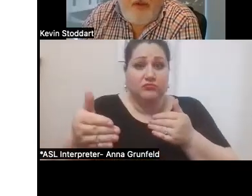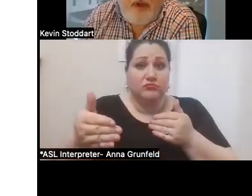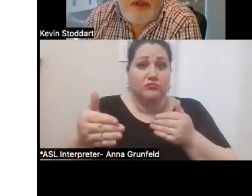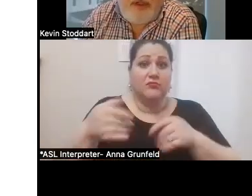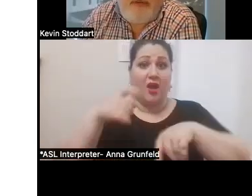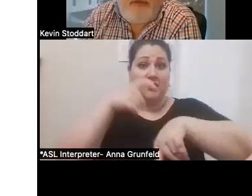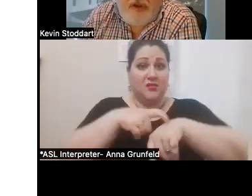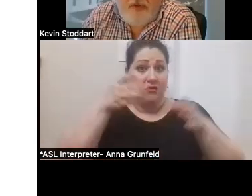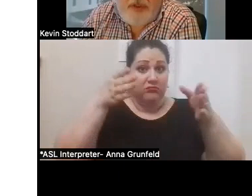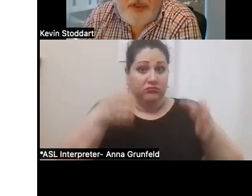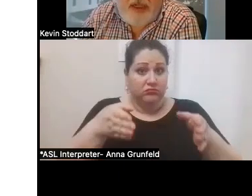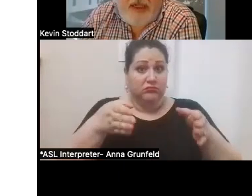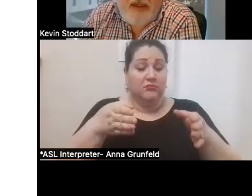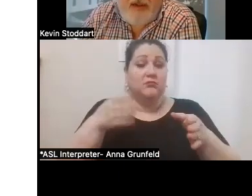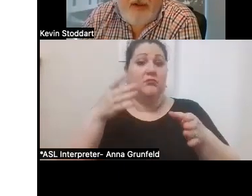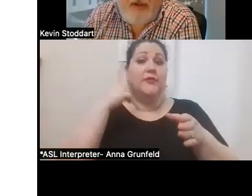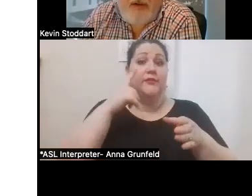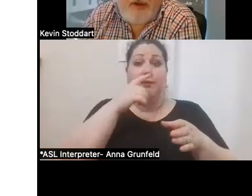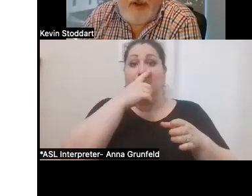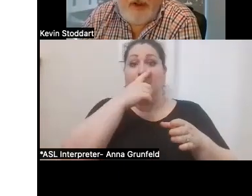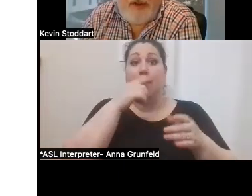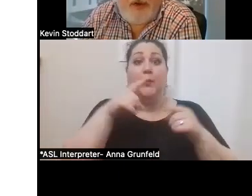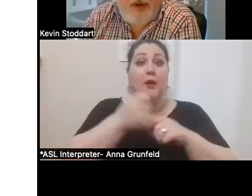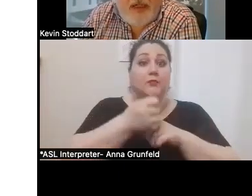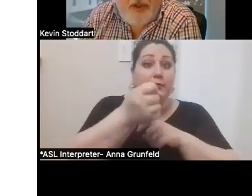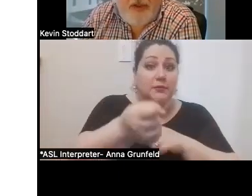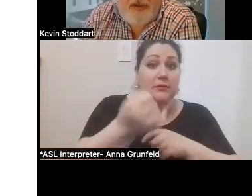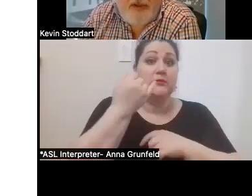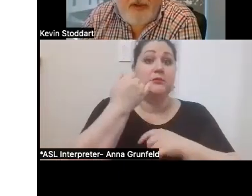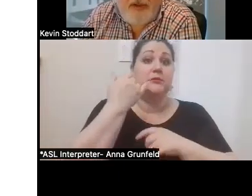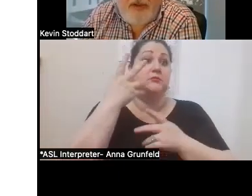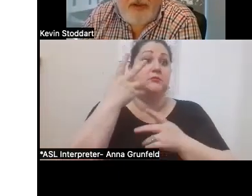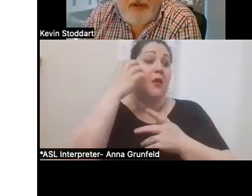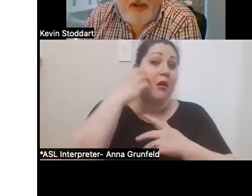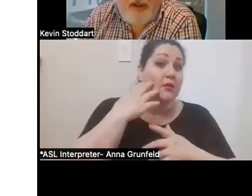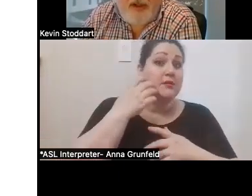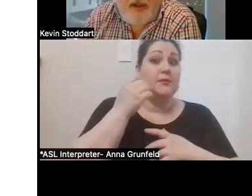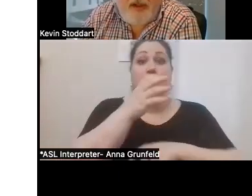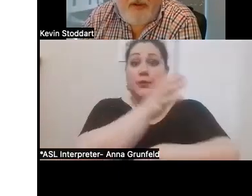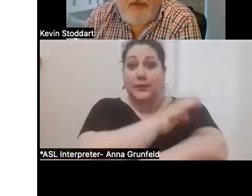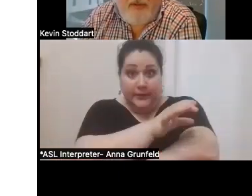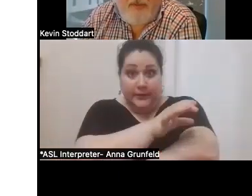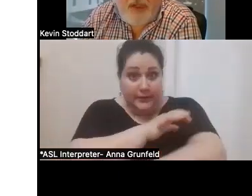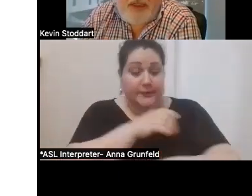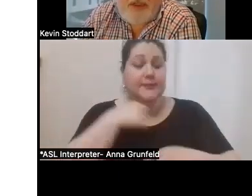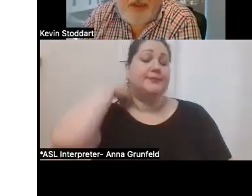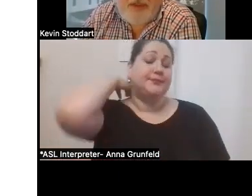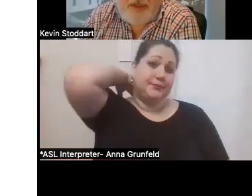What is the frequency, duration of placements?